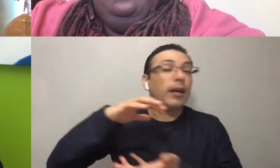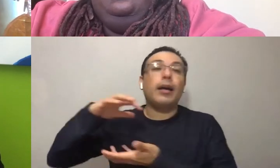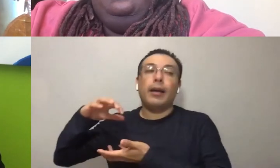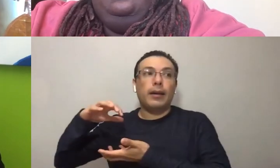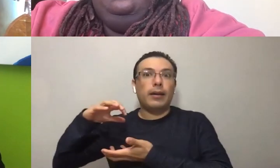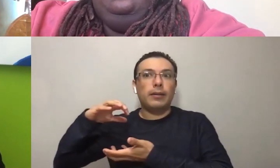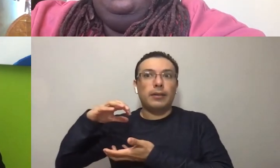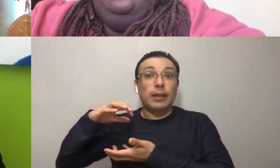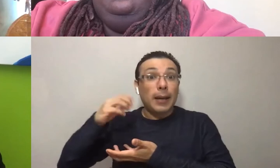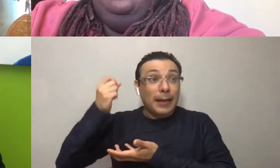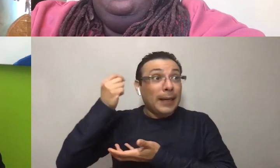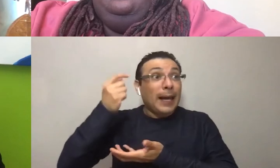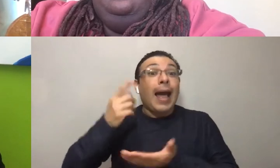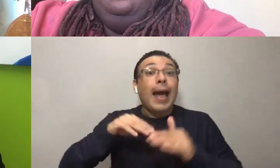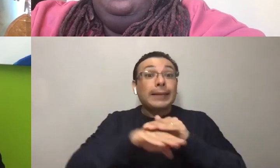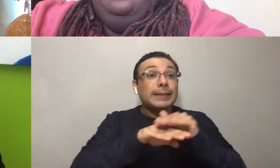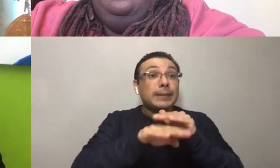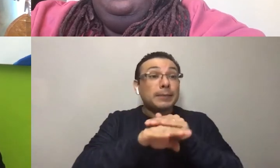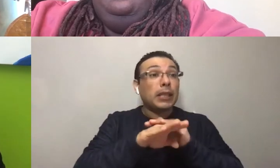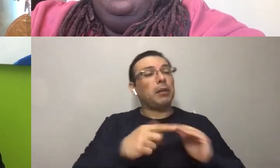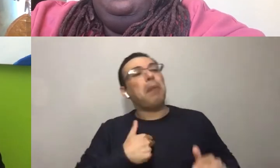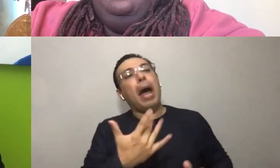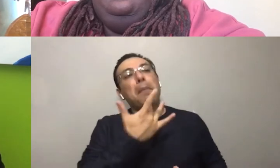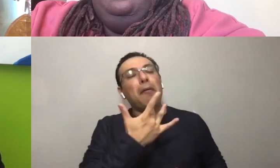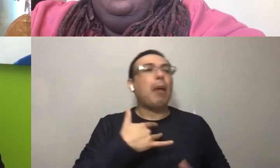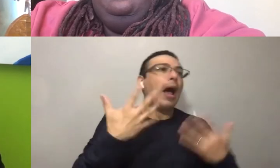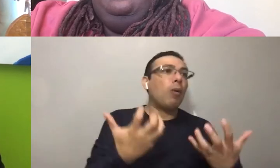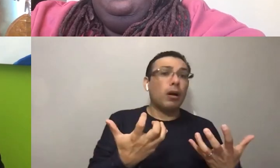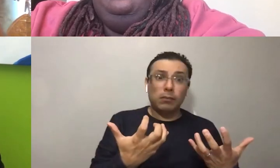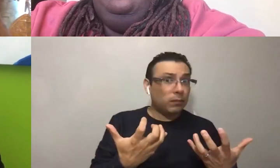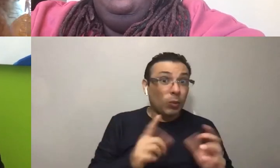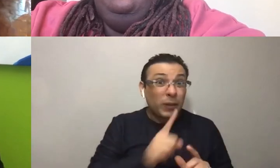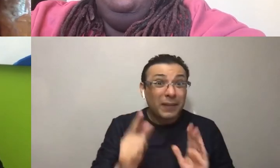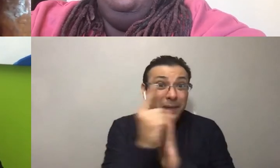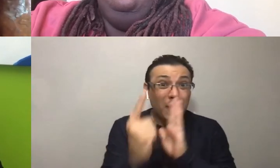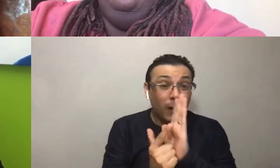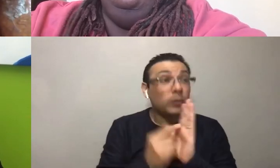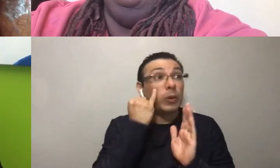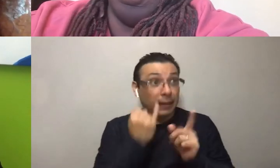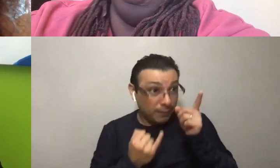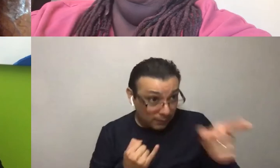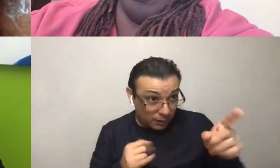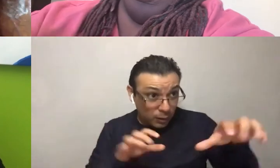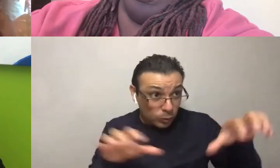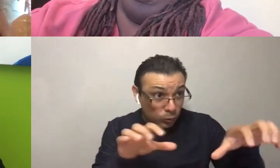We should be making sure the people we’re funding are doing it. Imani, any thoughts?